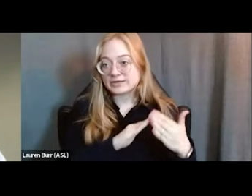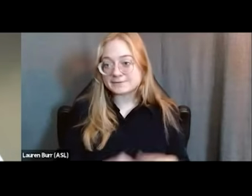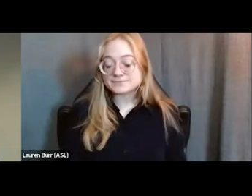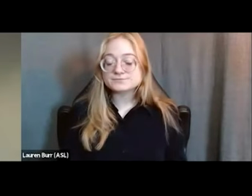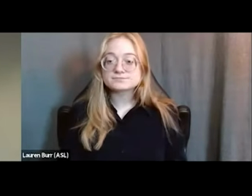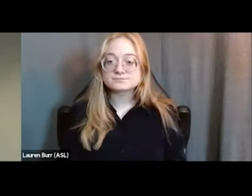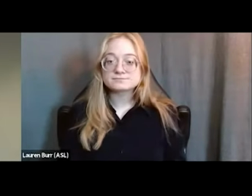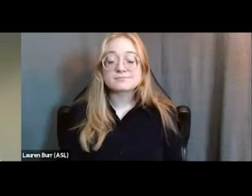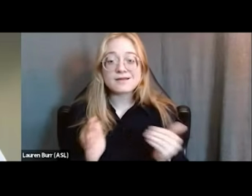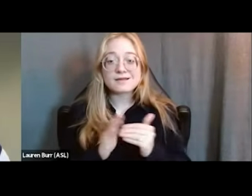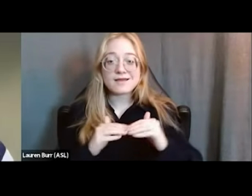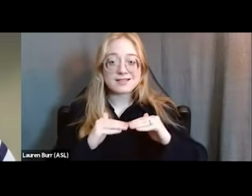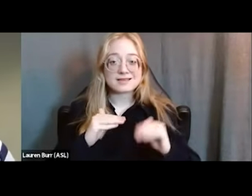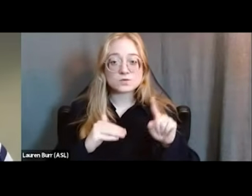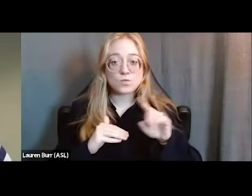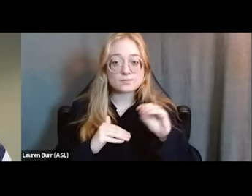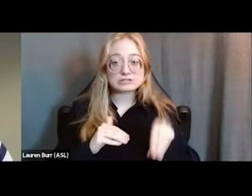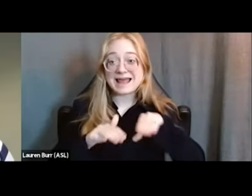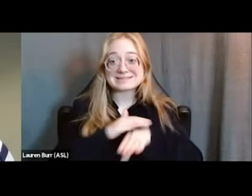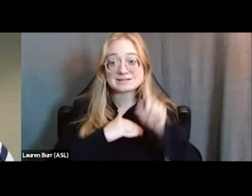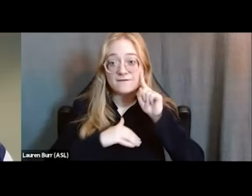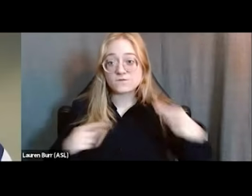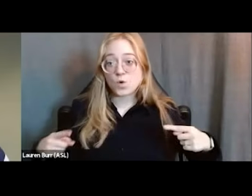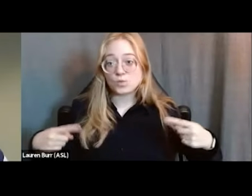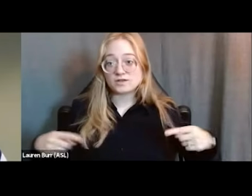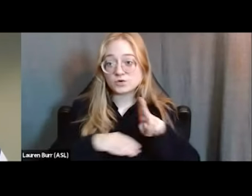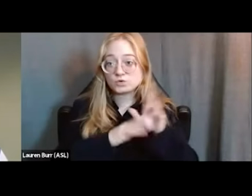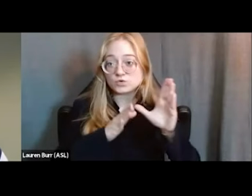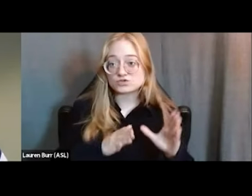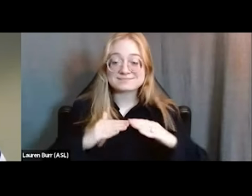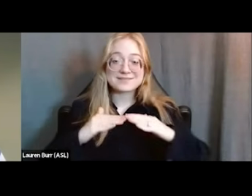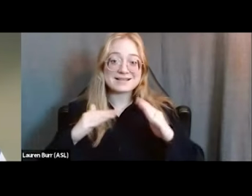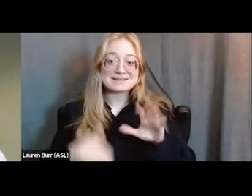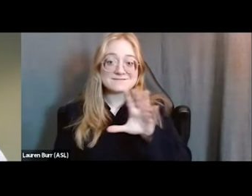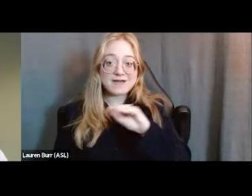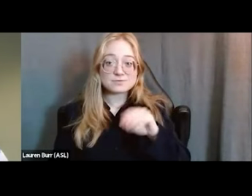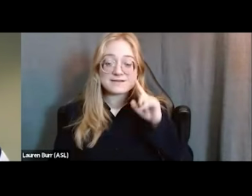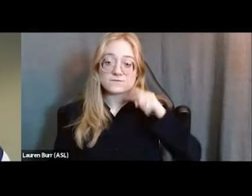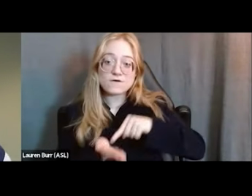less than 1% was accessible to folks in a wheelchair and less than 5% of affordable housing is accessible to folks